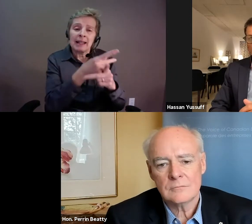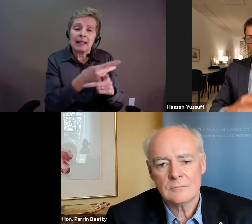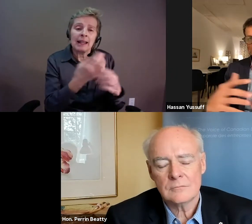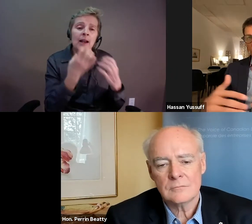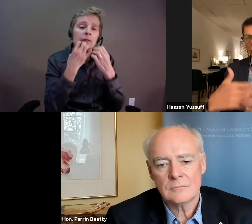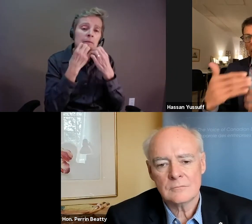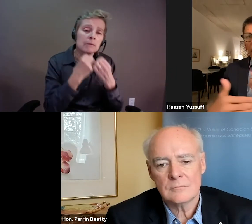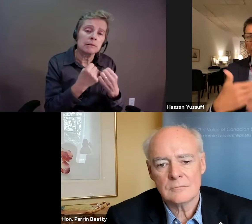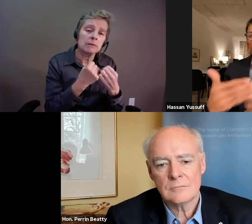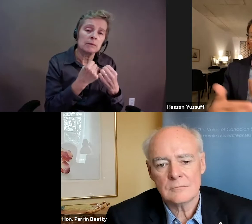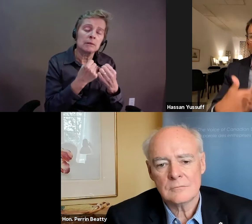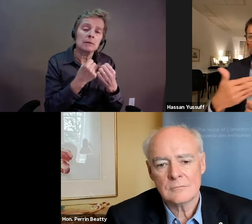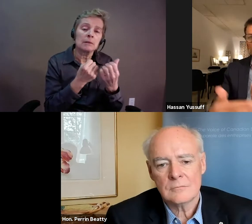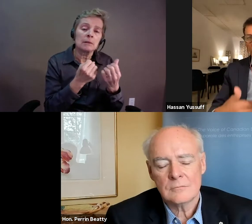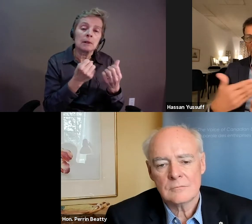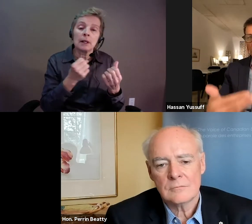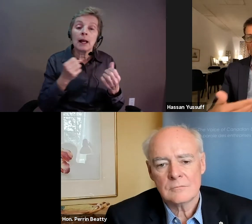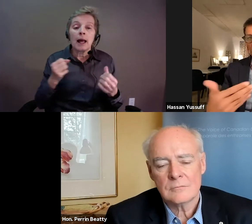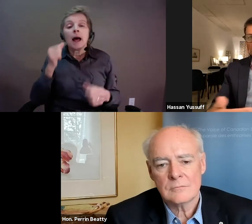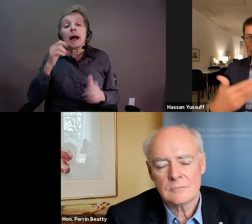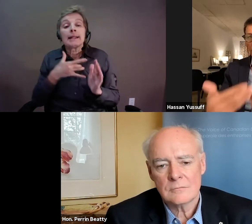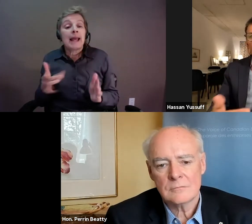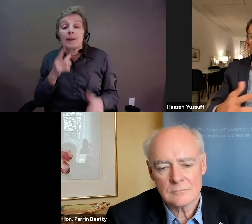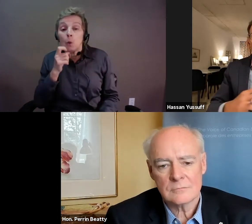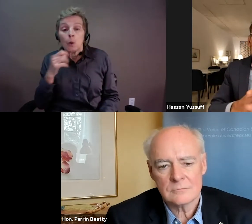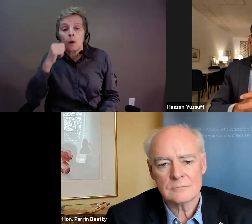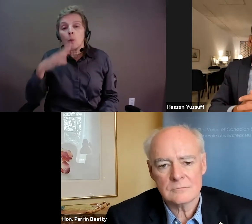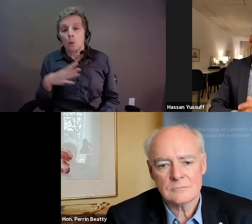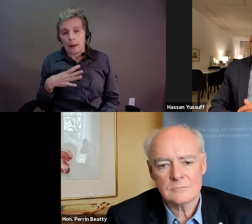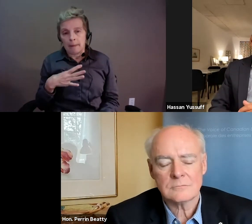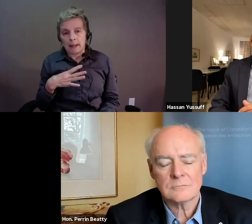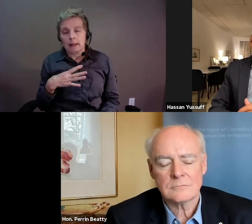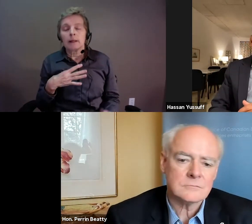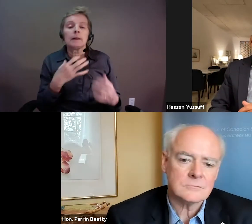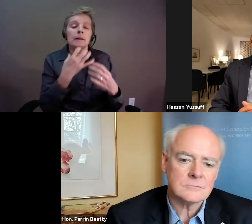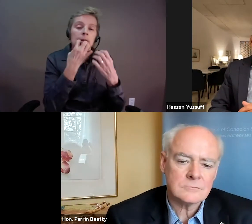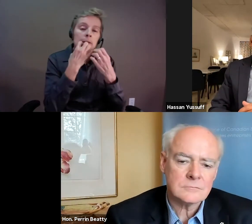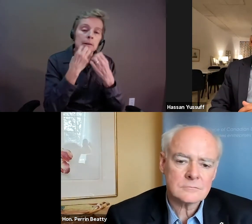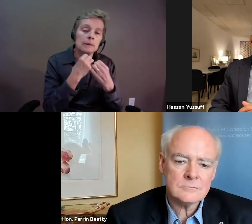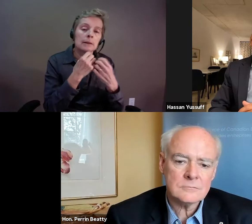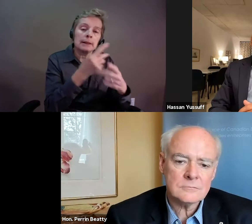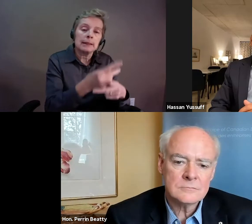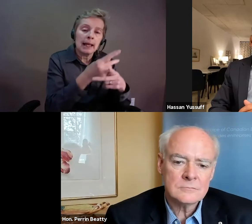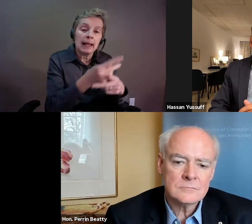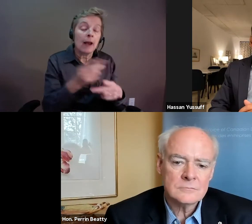seeing, of course, and hearing those stories and continue to document, I think, what the stats are